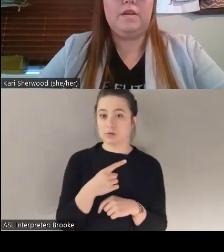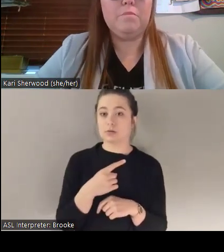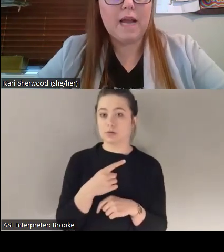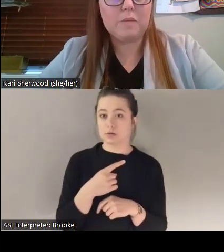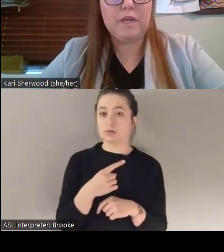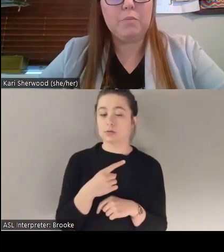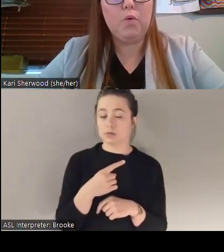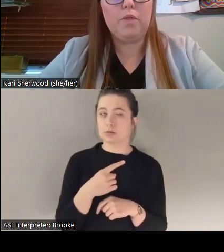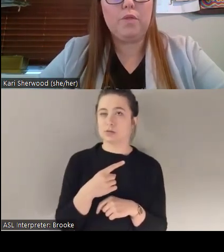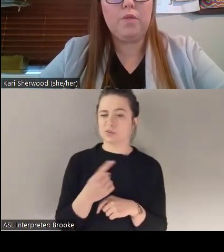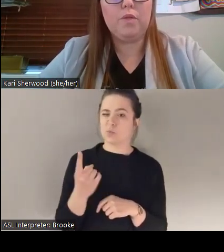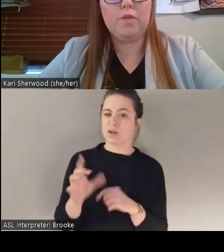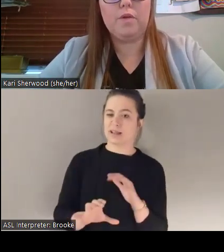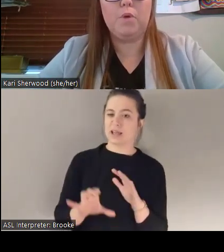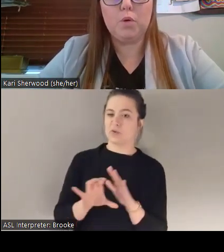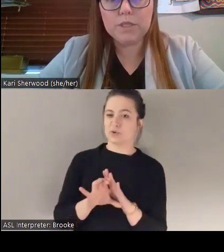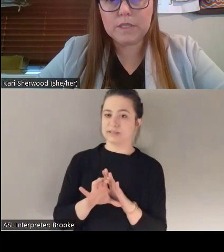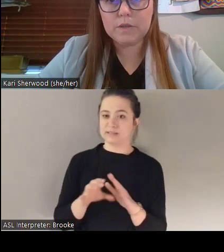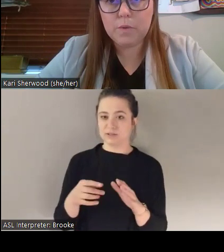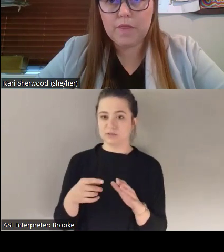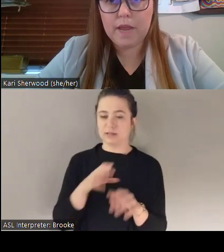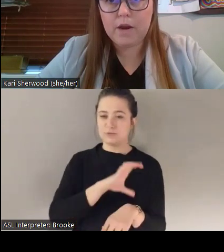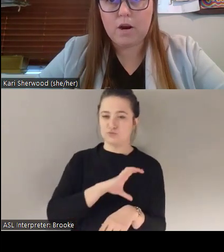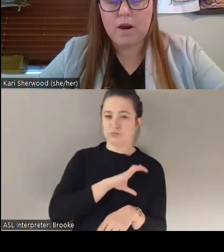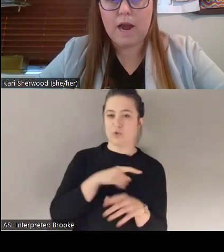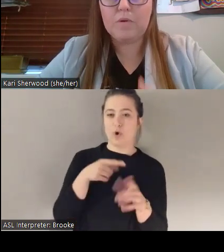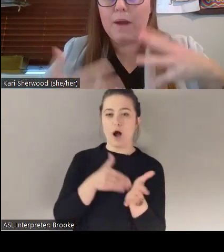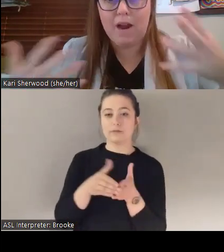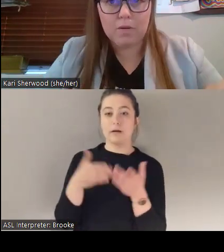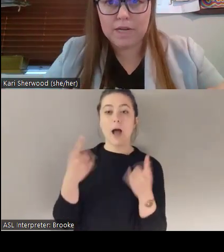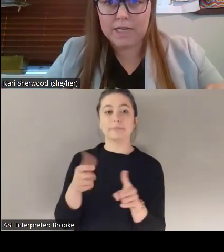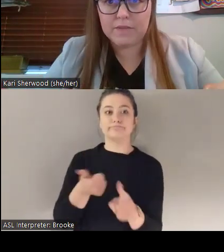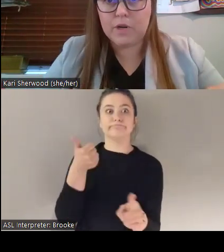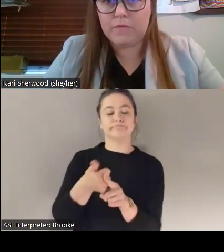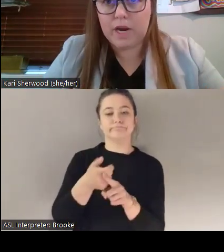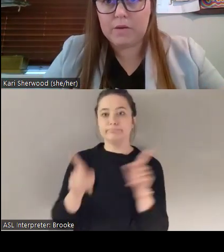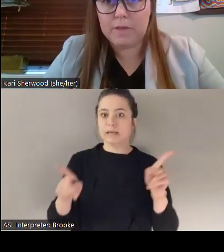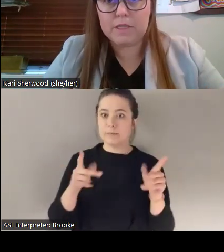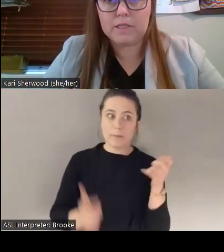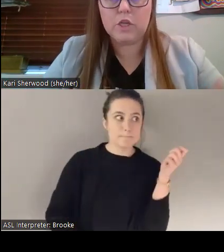impacts people the most when they are out and about in different environments.